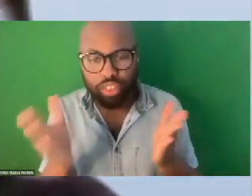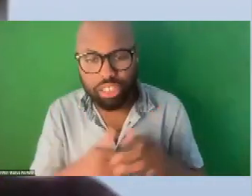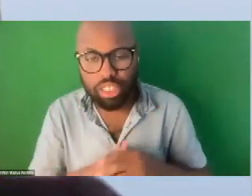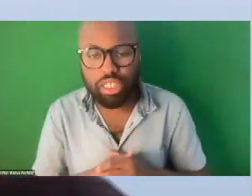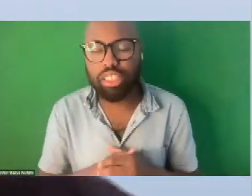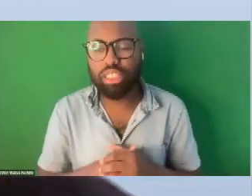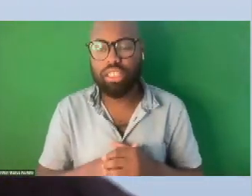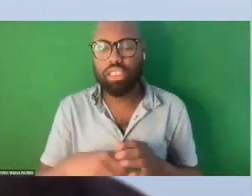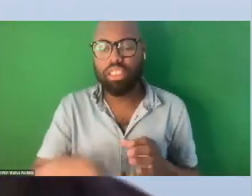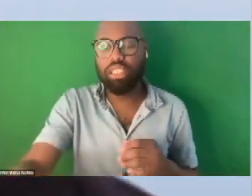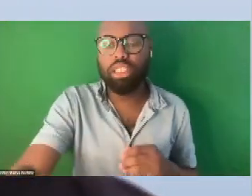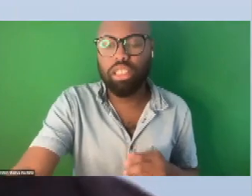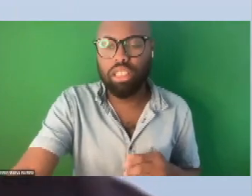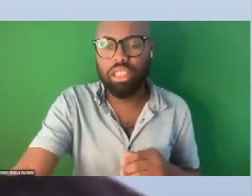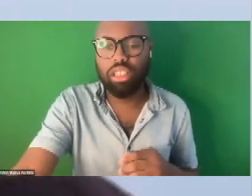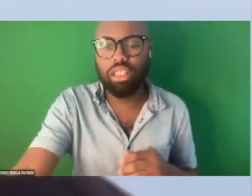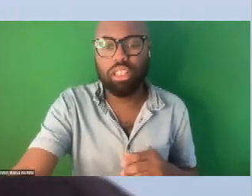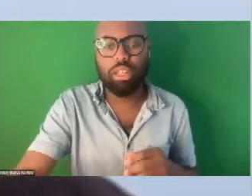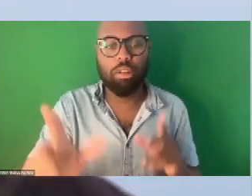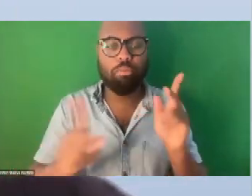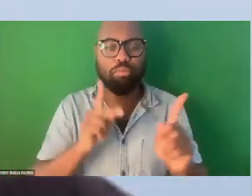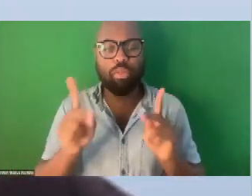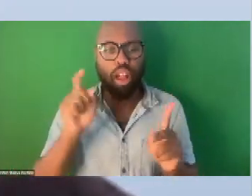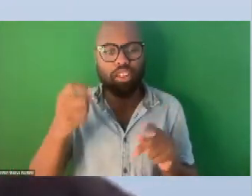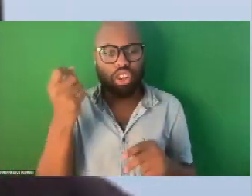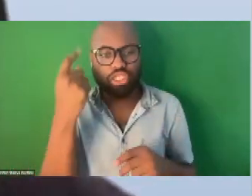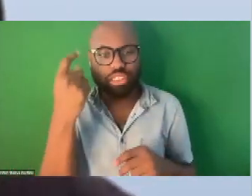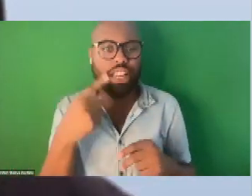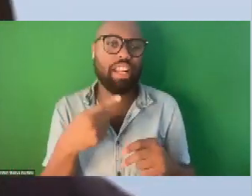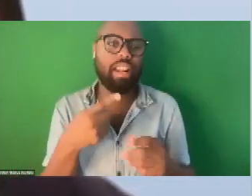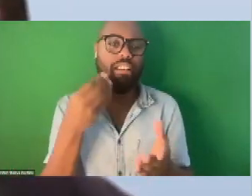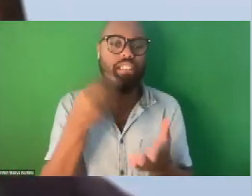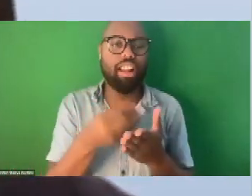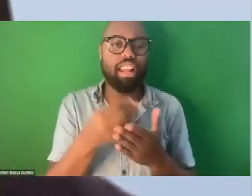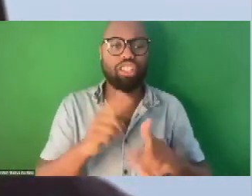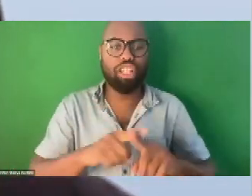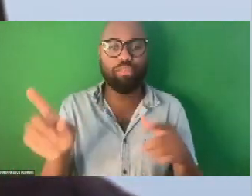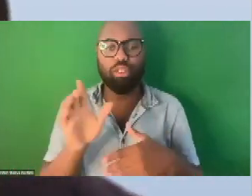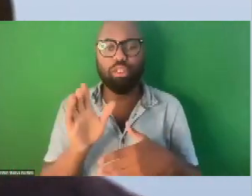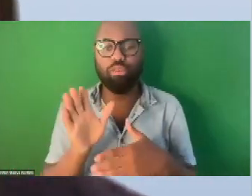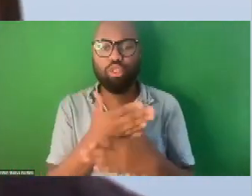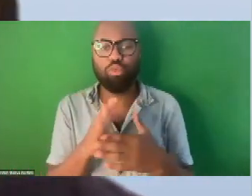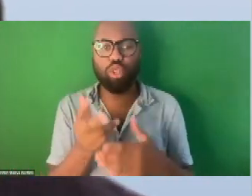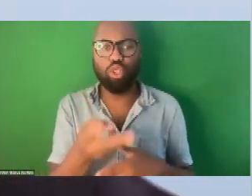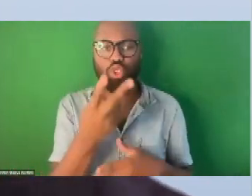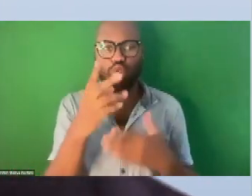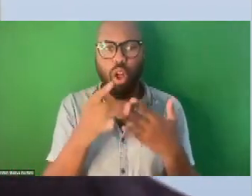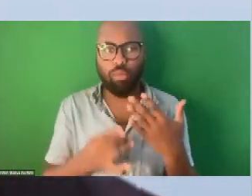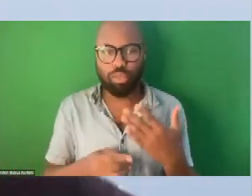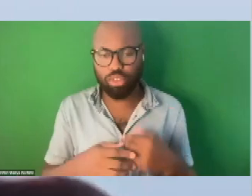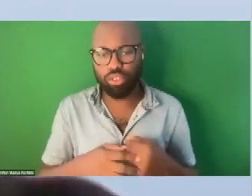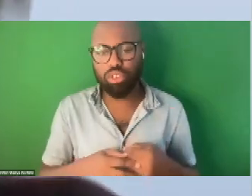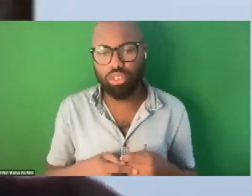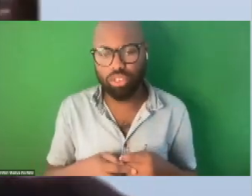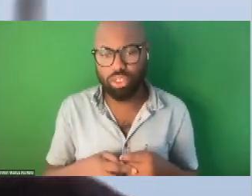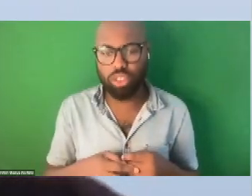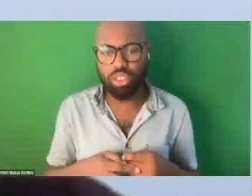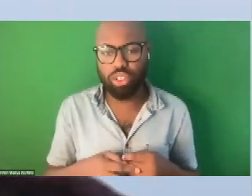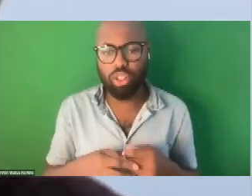People need to understand the financial difference between the two options and the payers that, and the kinds of payers that do or do not